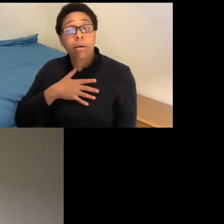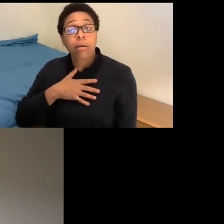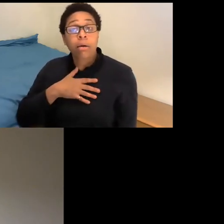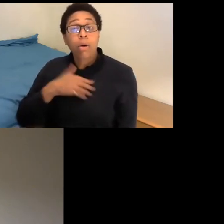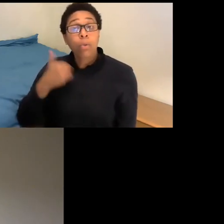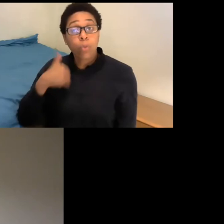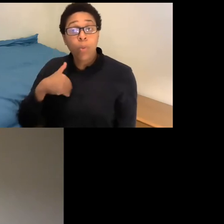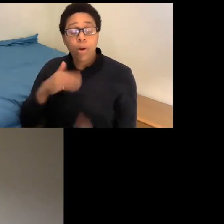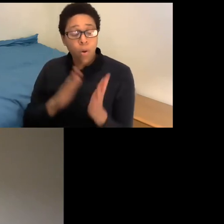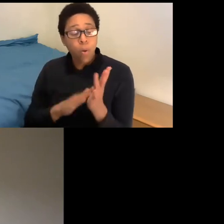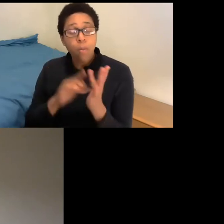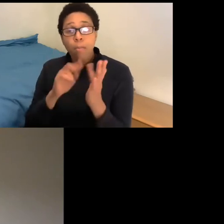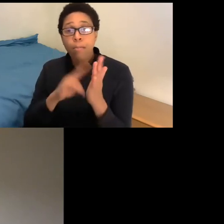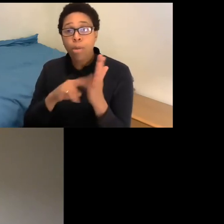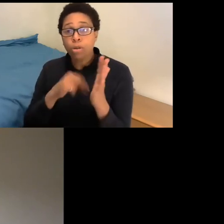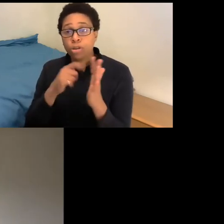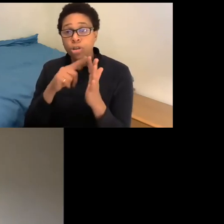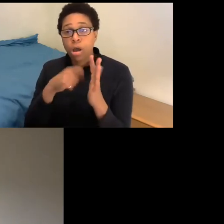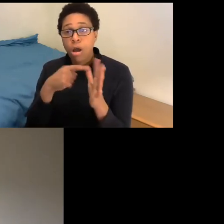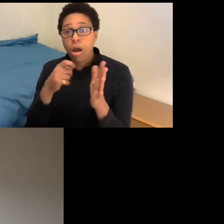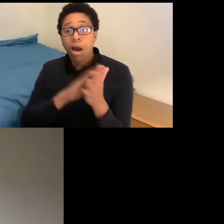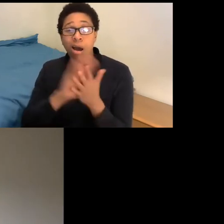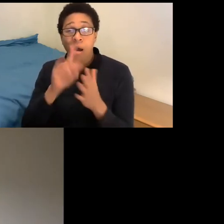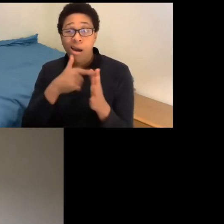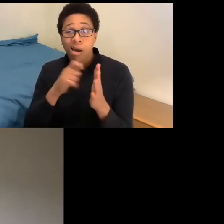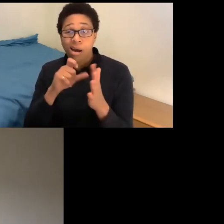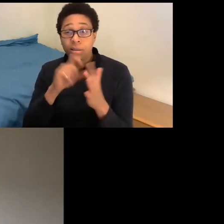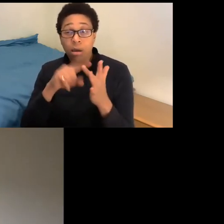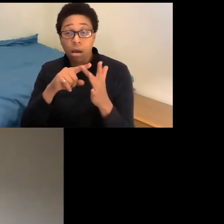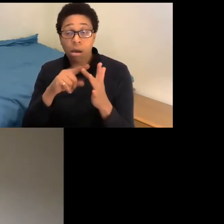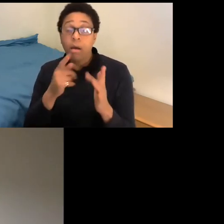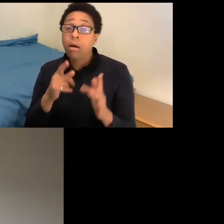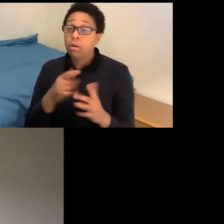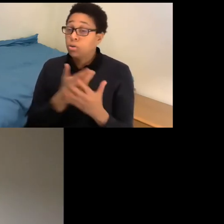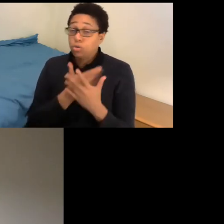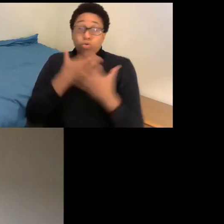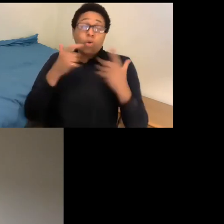think by by using rap as a medium, I think she's using